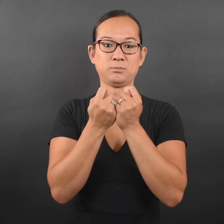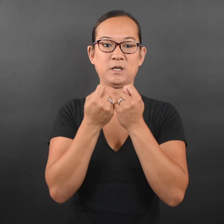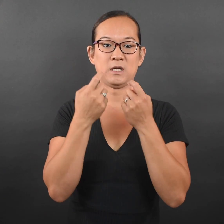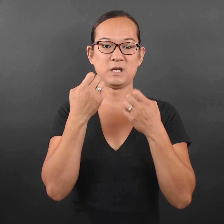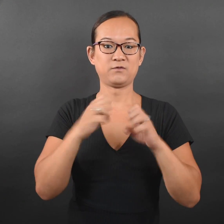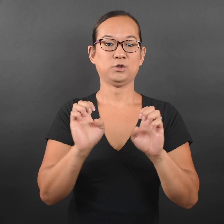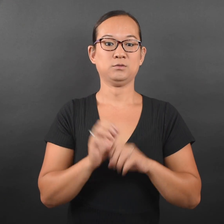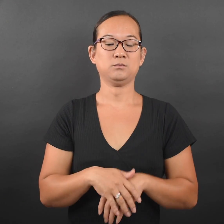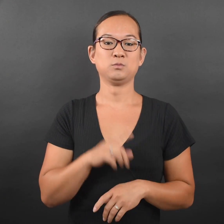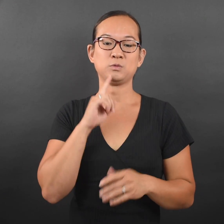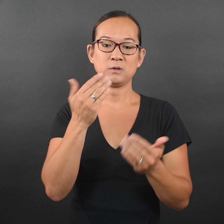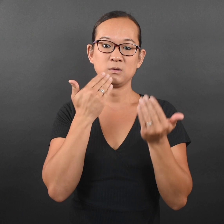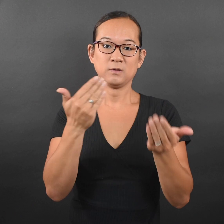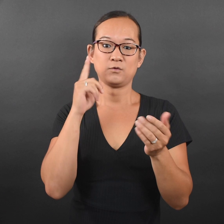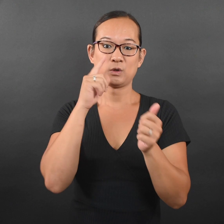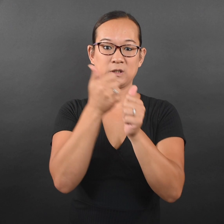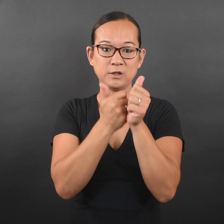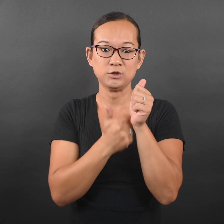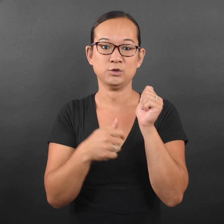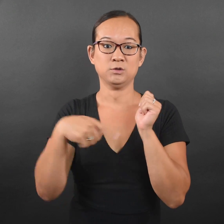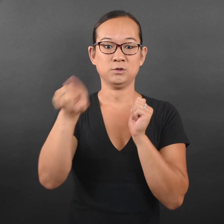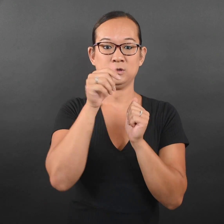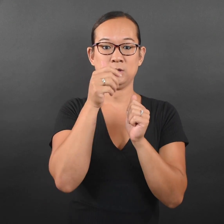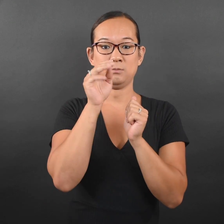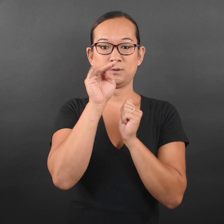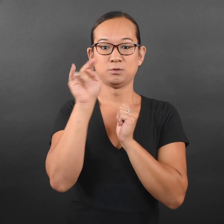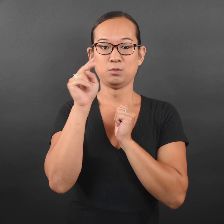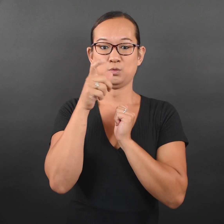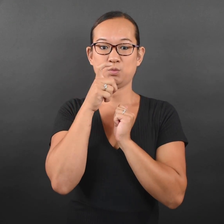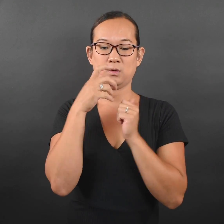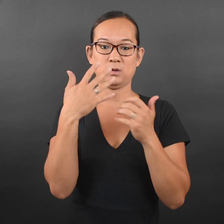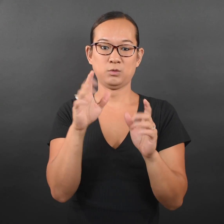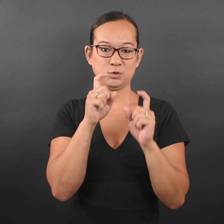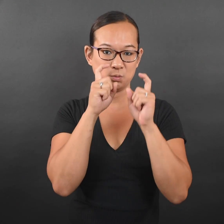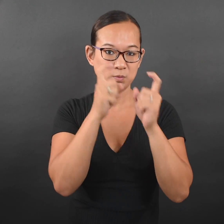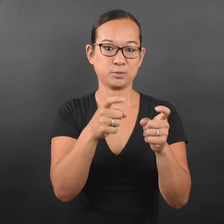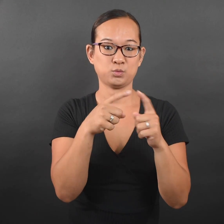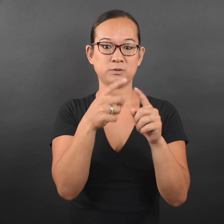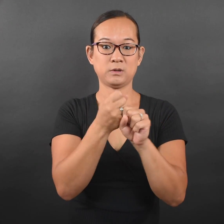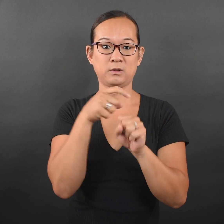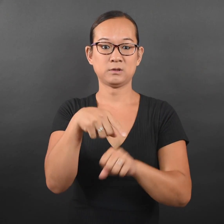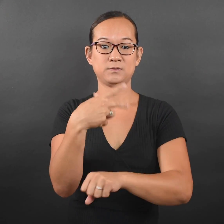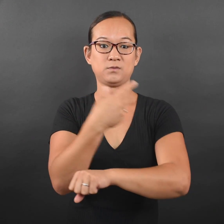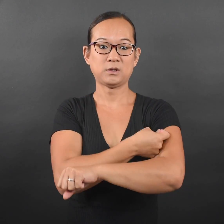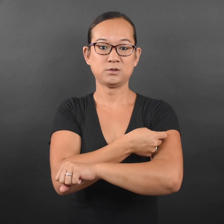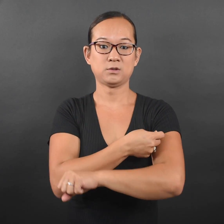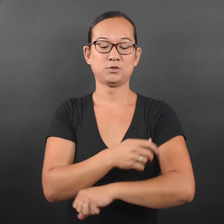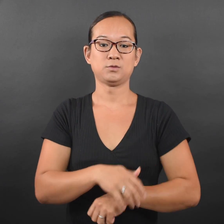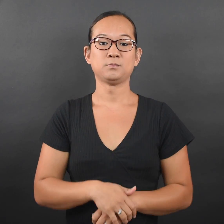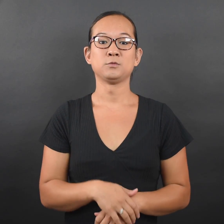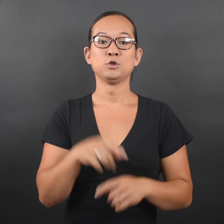“I am thankful for each and every Minnesotan who contributed to this vaccination push: to our